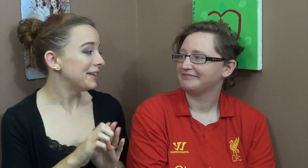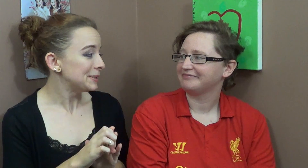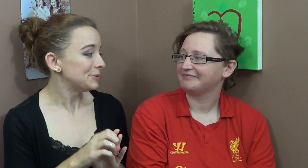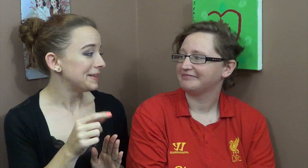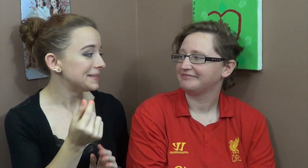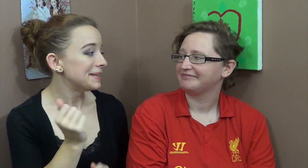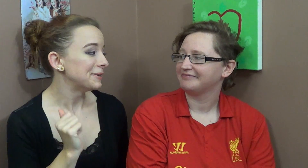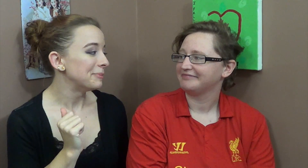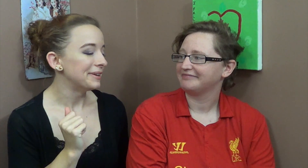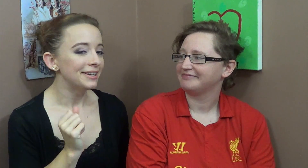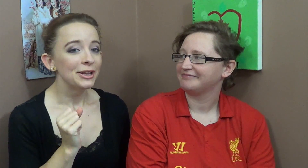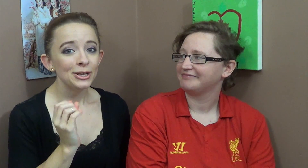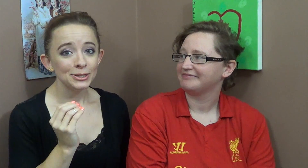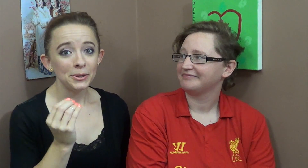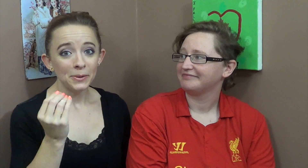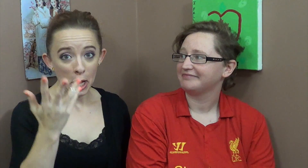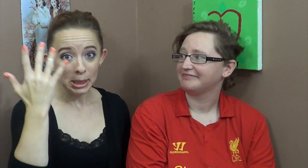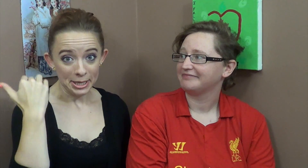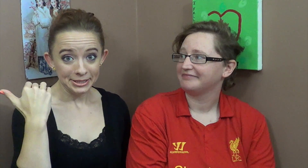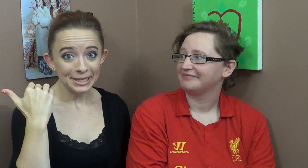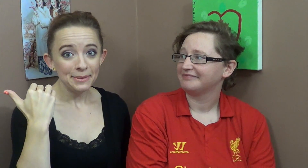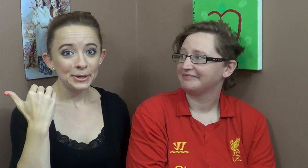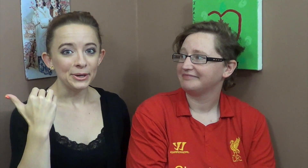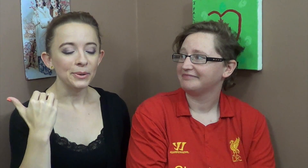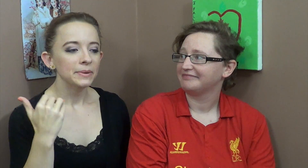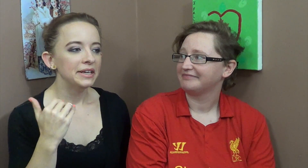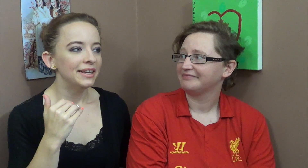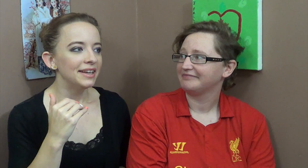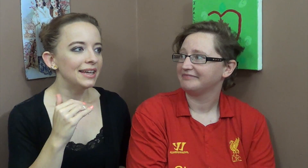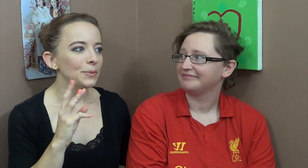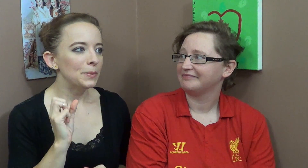illustrate this a little bit. So a long time ago it